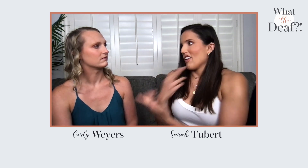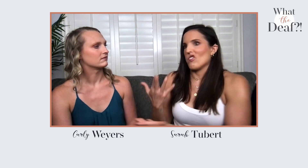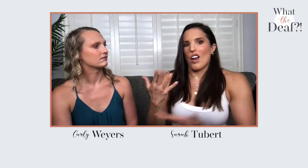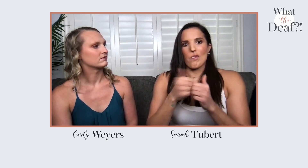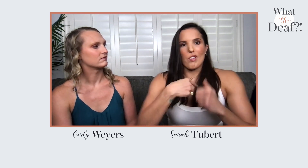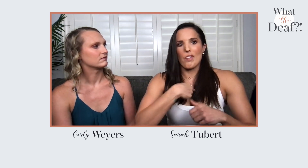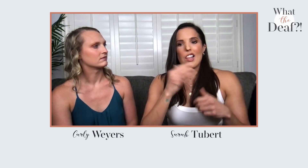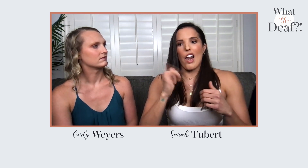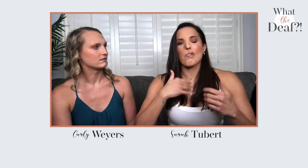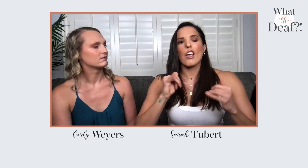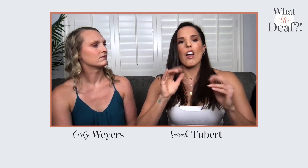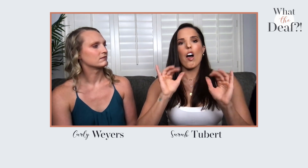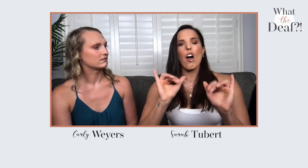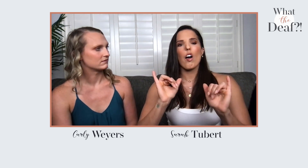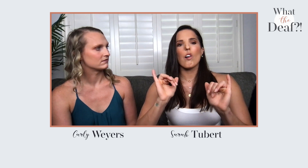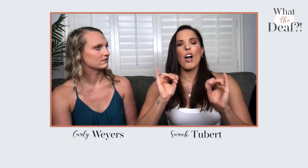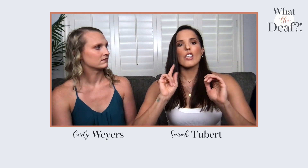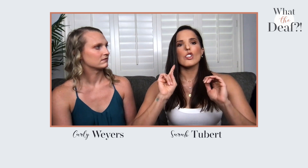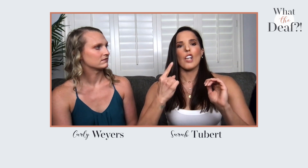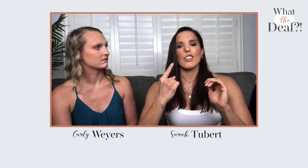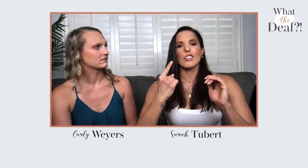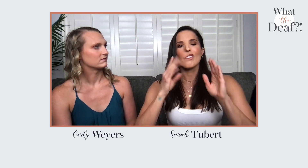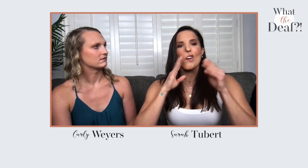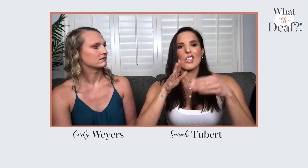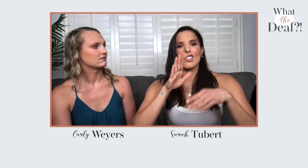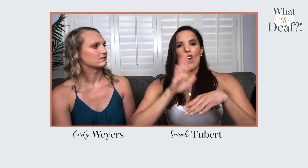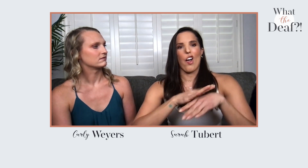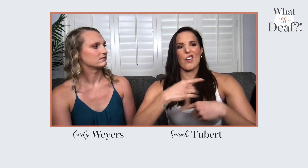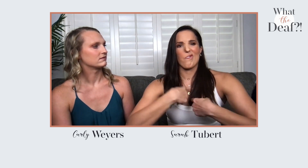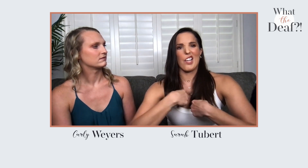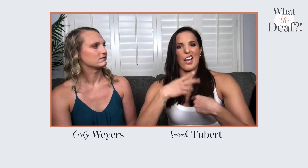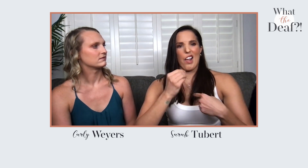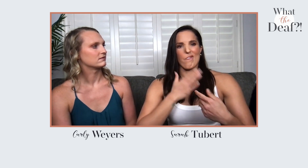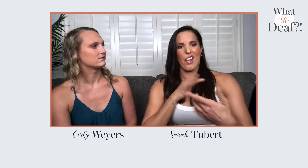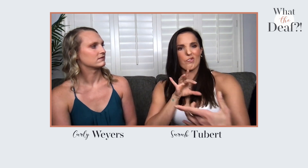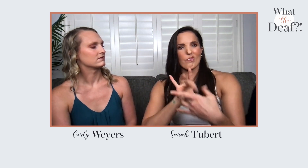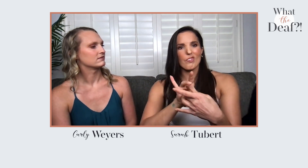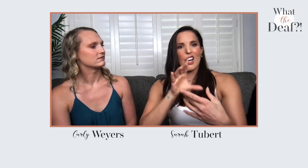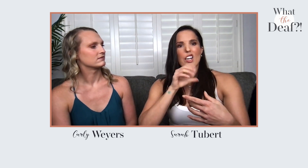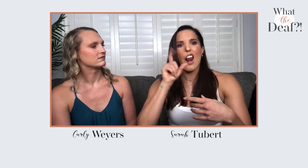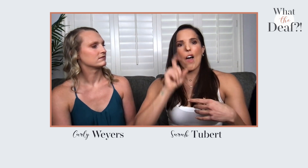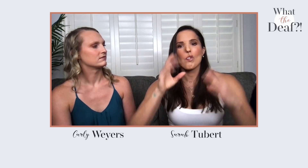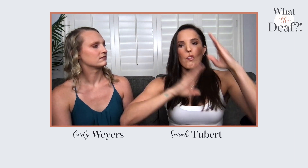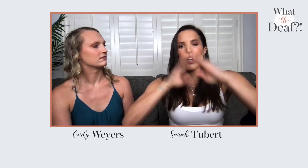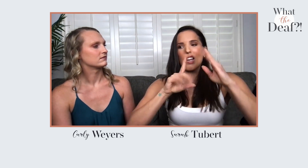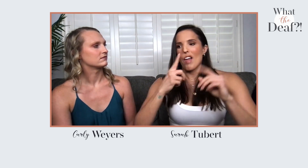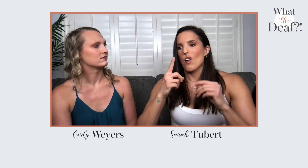and having Carly, my best friend, I finally felt like I can just focus on me and my connections with people.